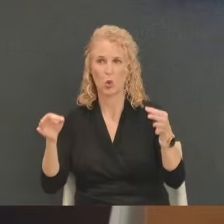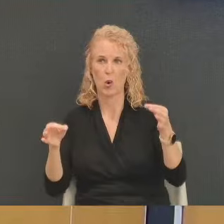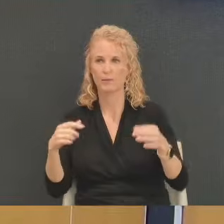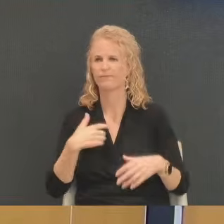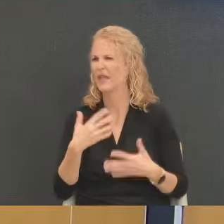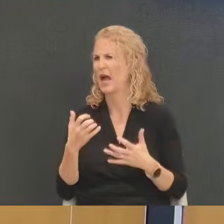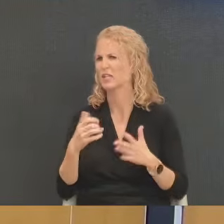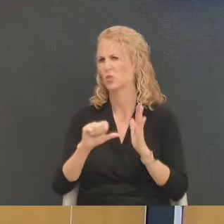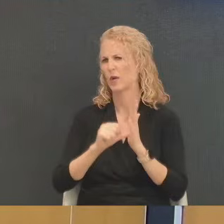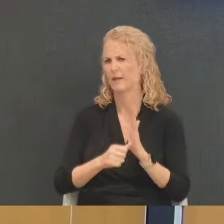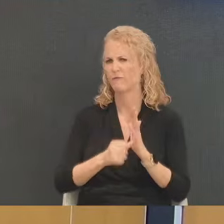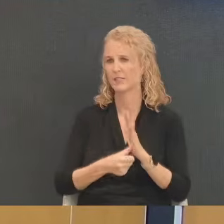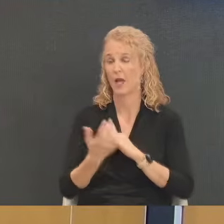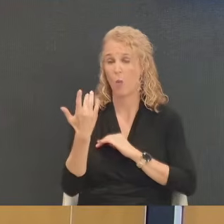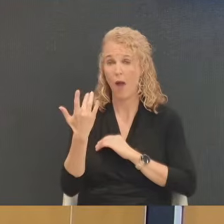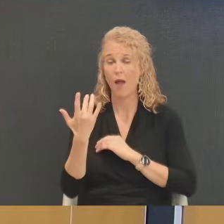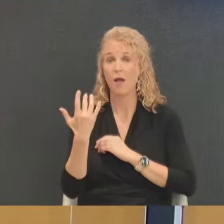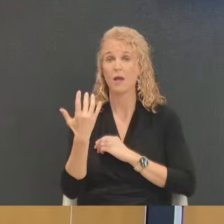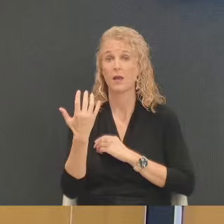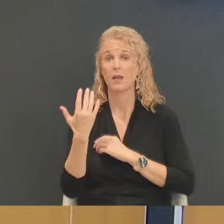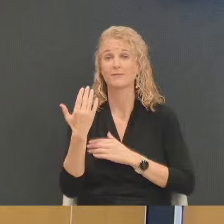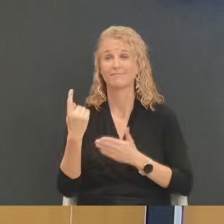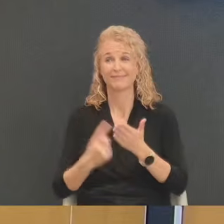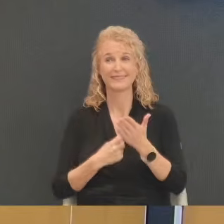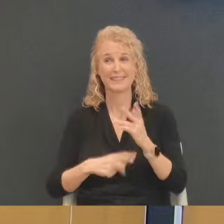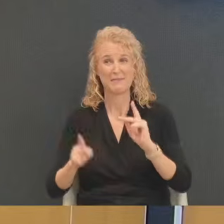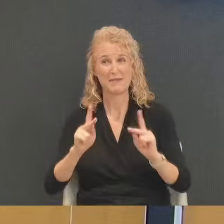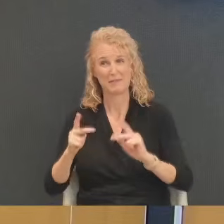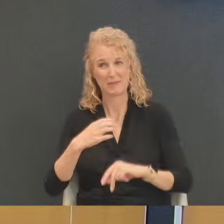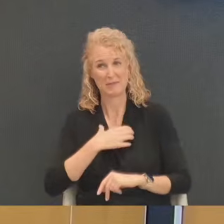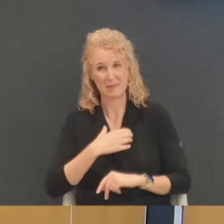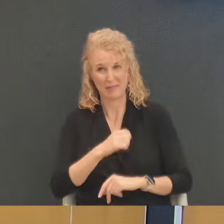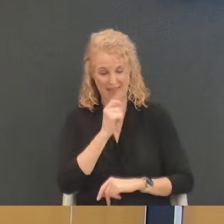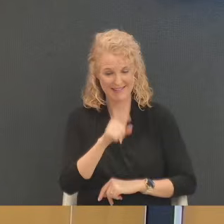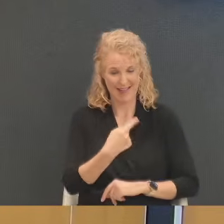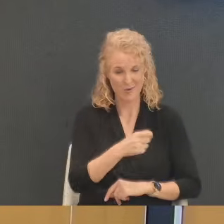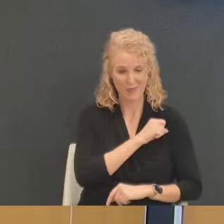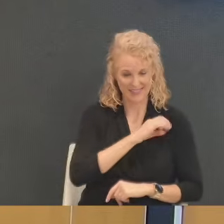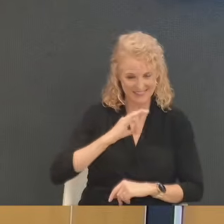highlight that because we do get some complaints not only from staff but also from the public about